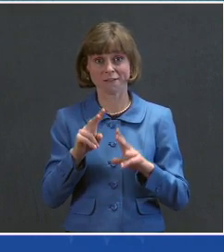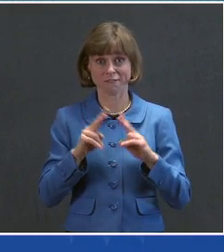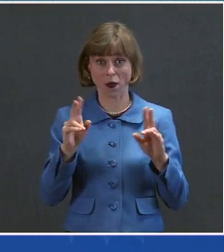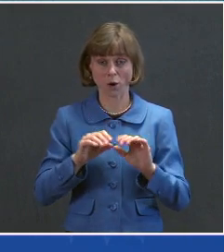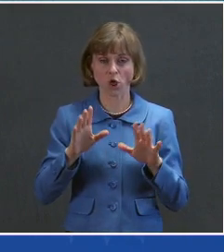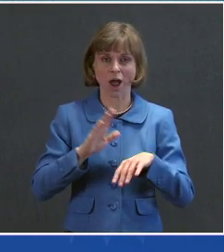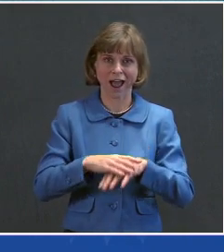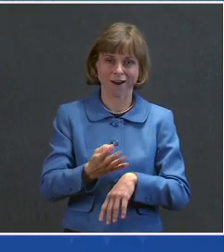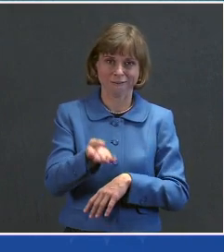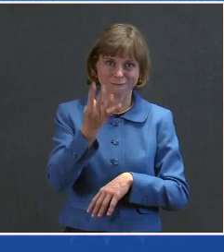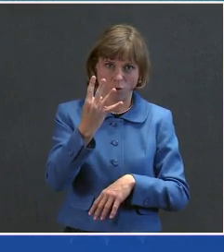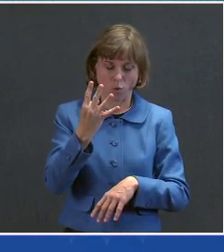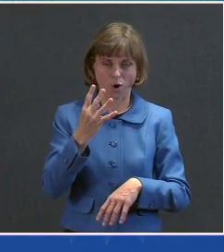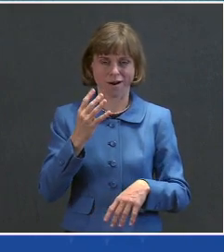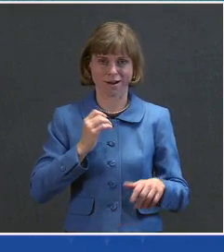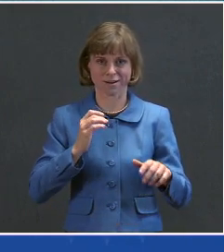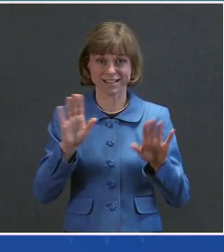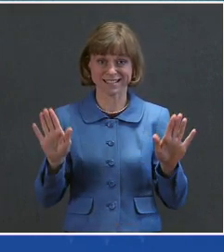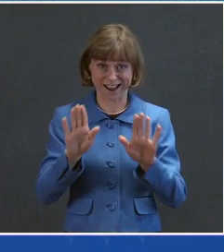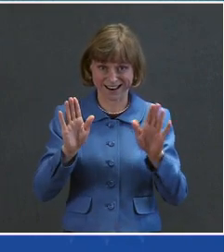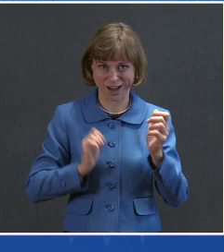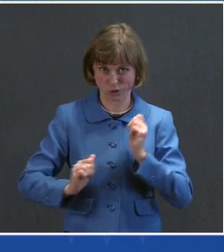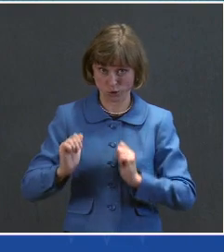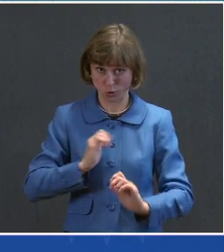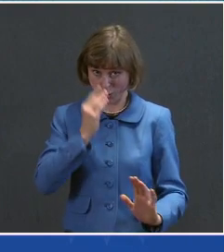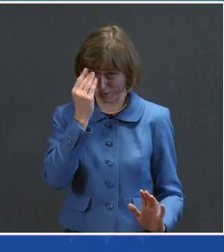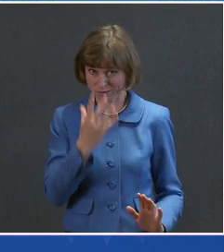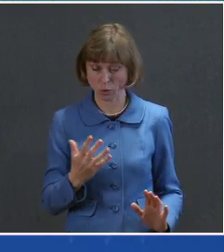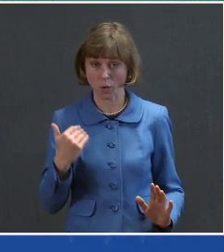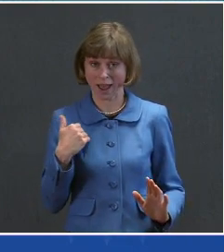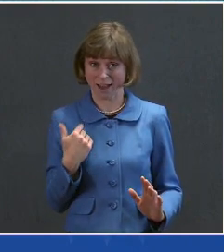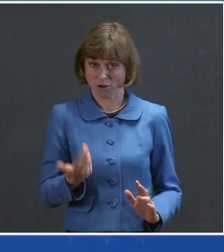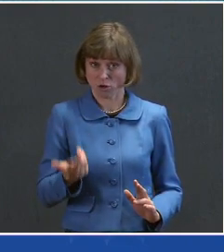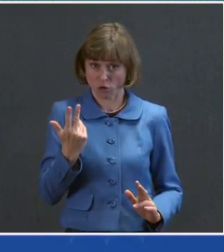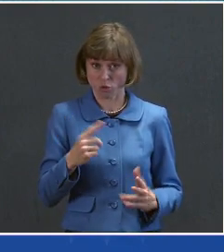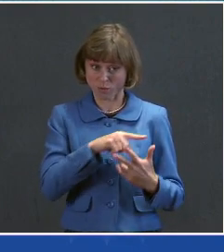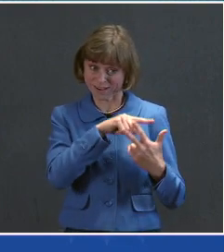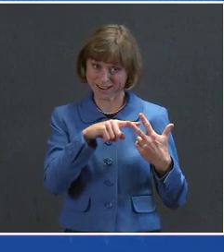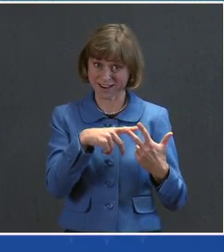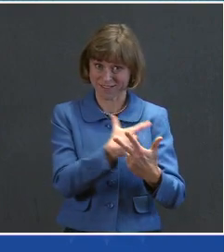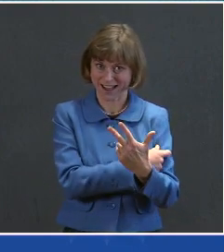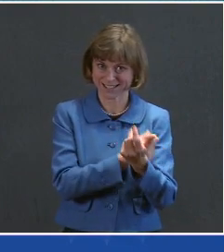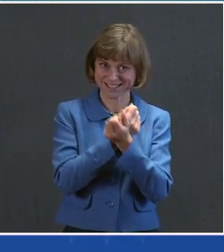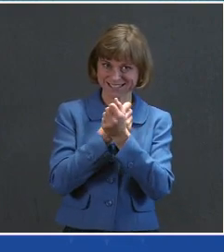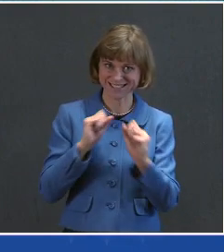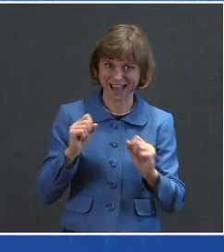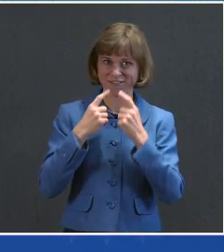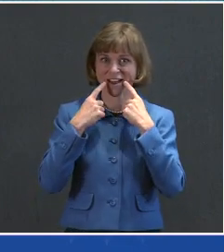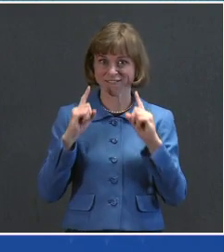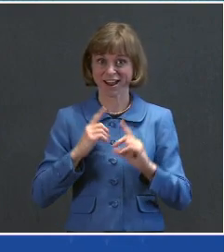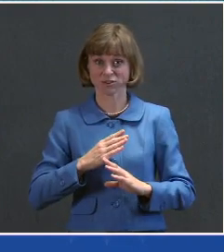is that these are now -- we now have three vaccines that are safe, that are effective in preventing serious illness,